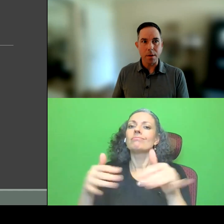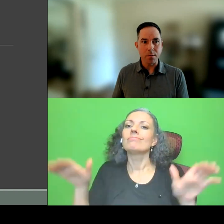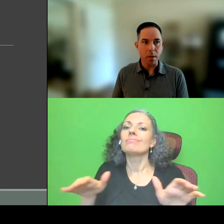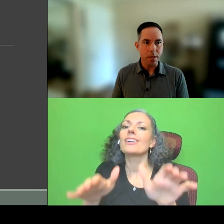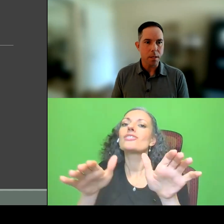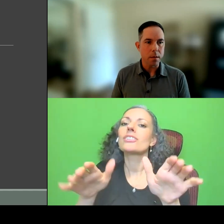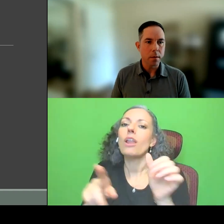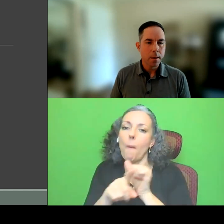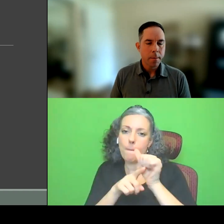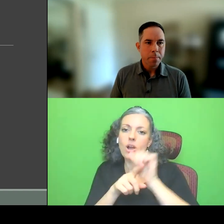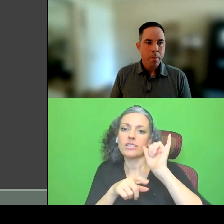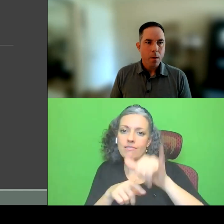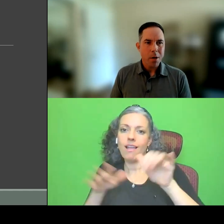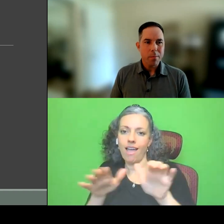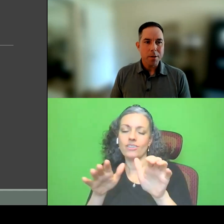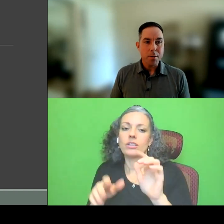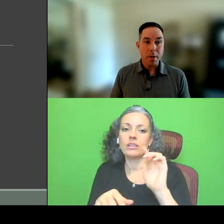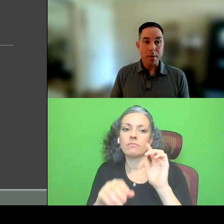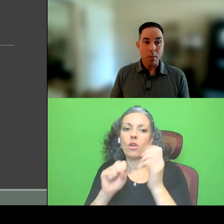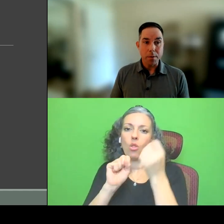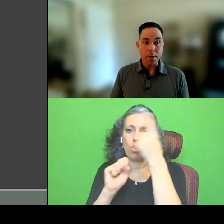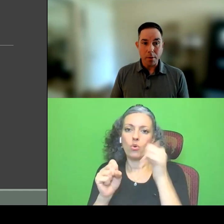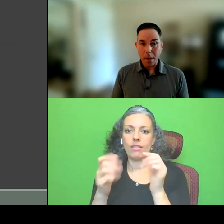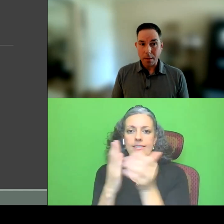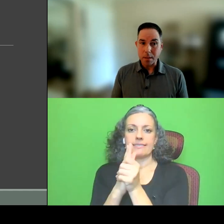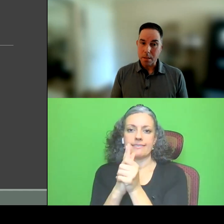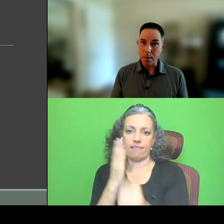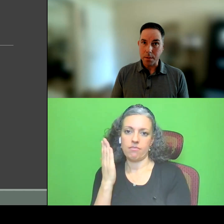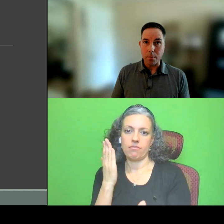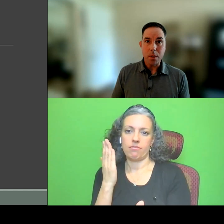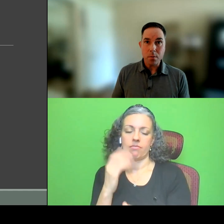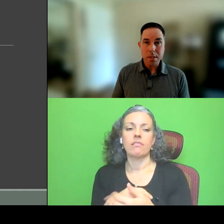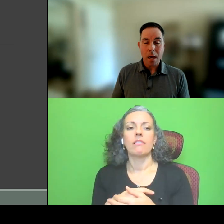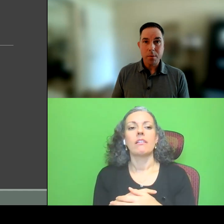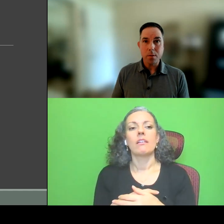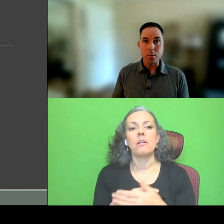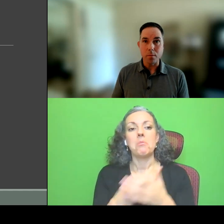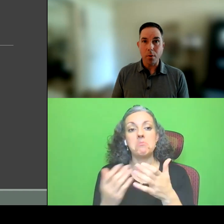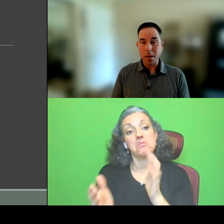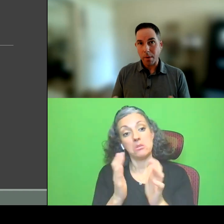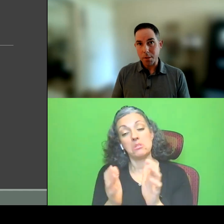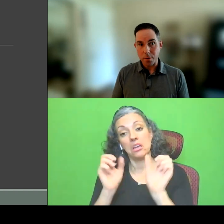Practice so that it is really a skill. Project managers might be able to communicate these skills and other resource gaps to other project